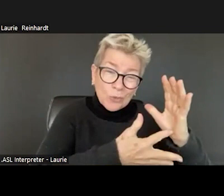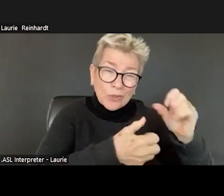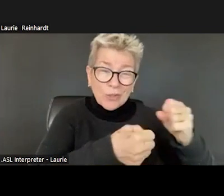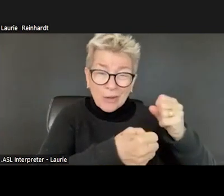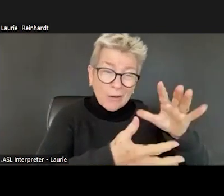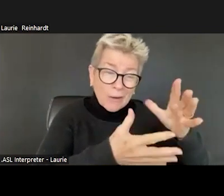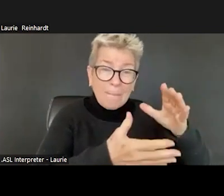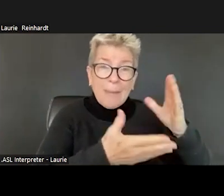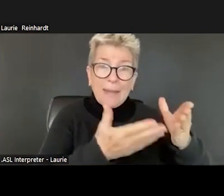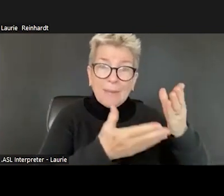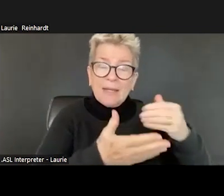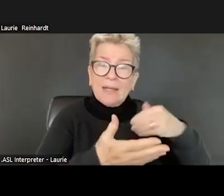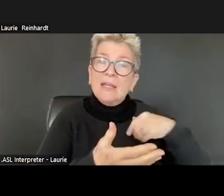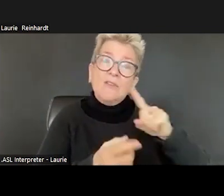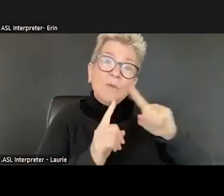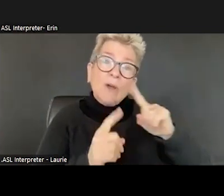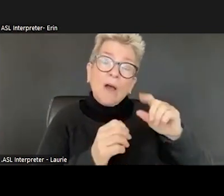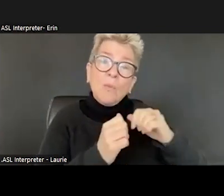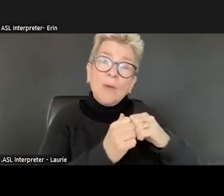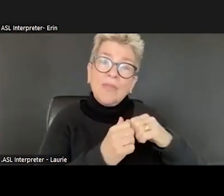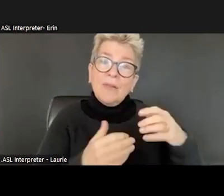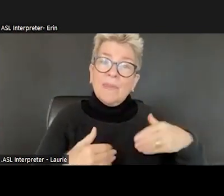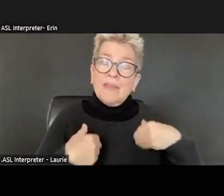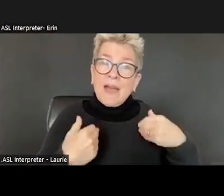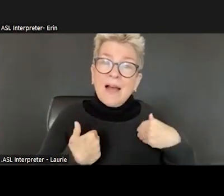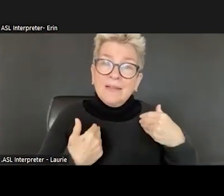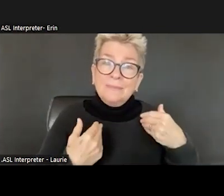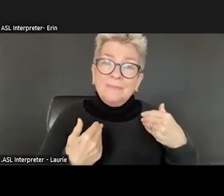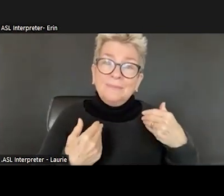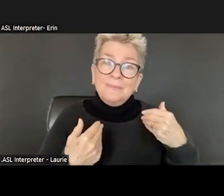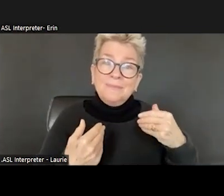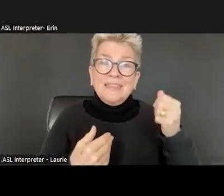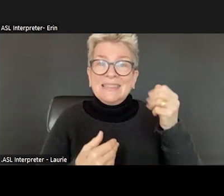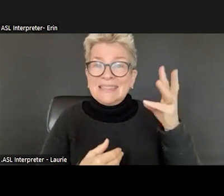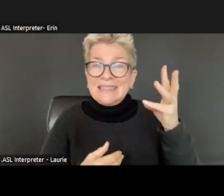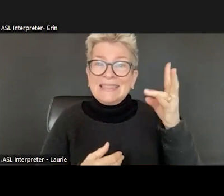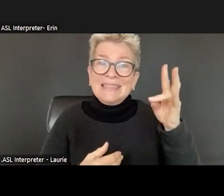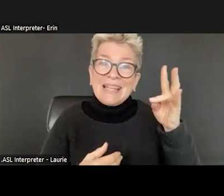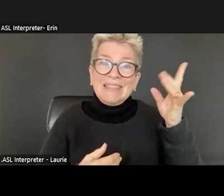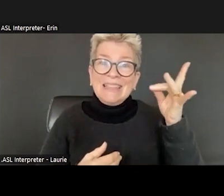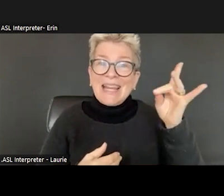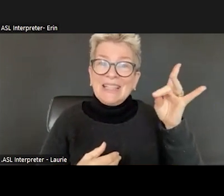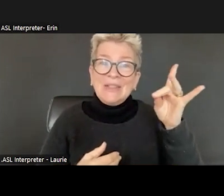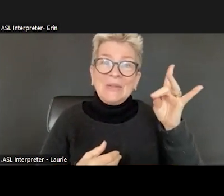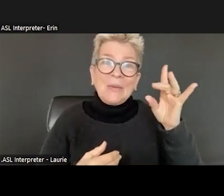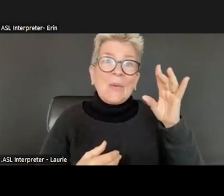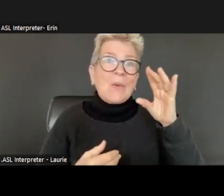And if you've talked to a lot of young 16, 17, 18 year olds, they often have a really